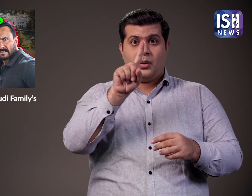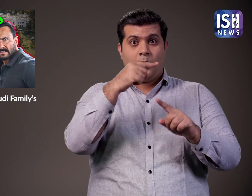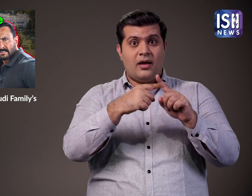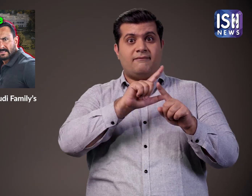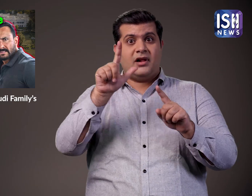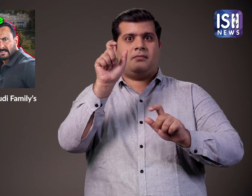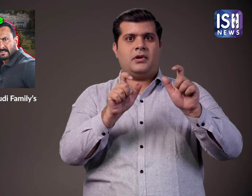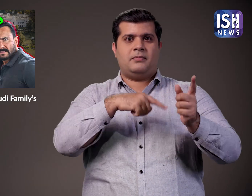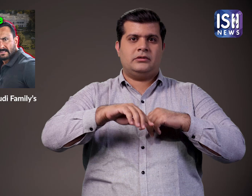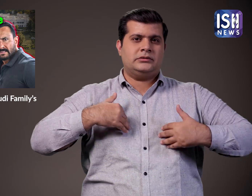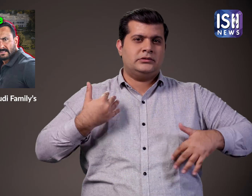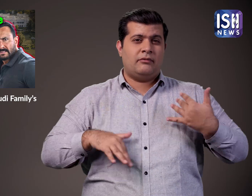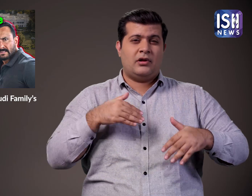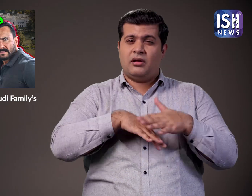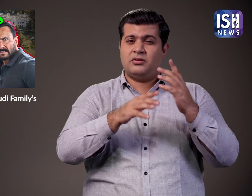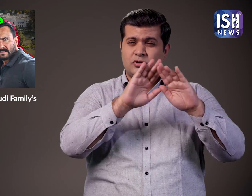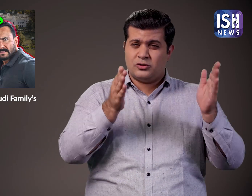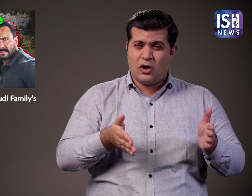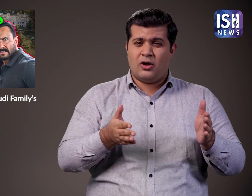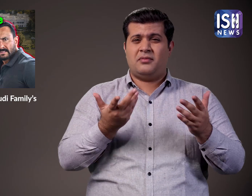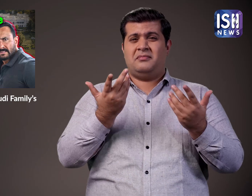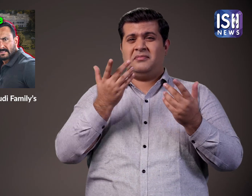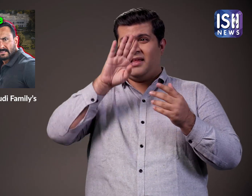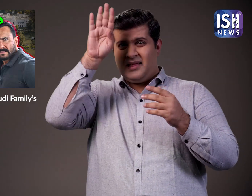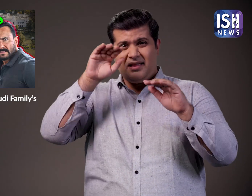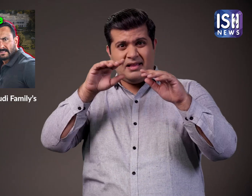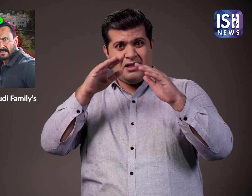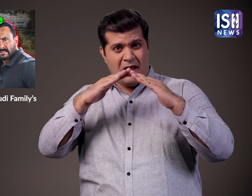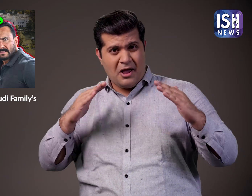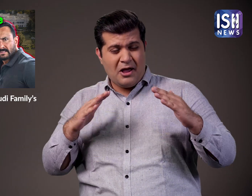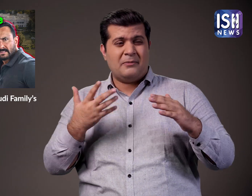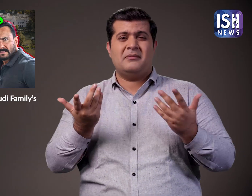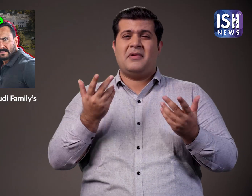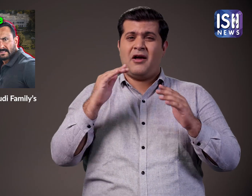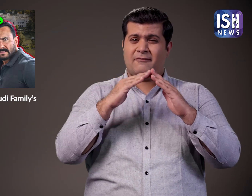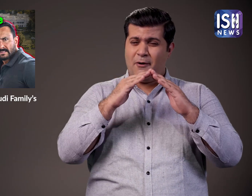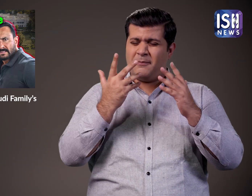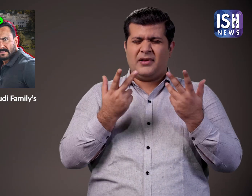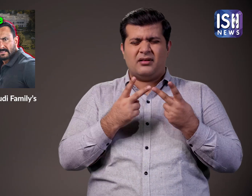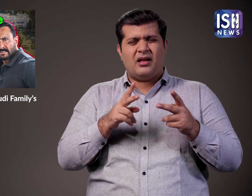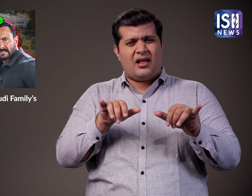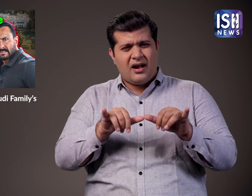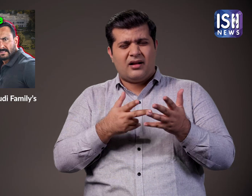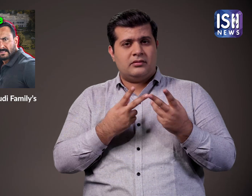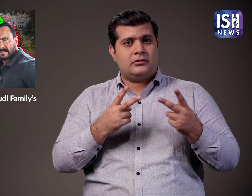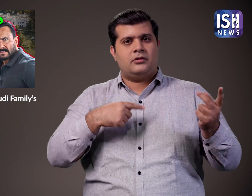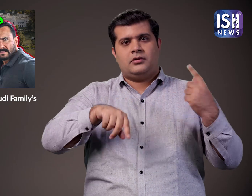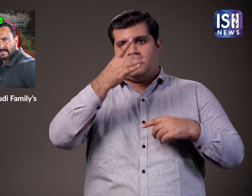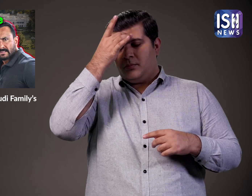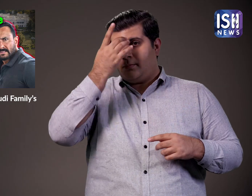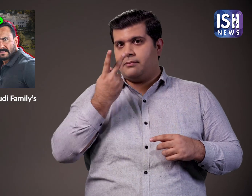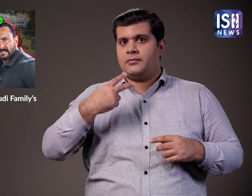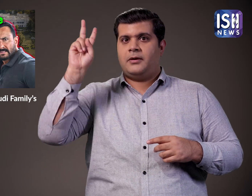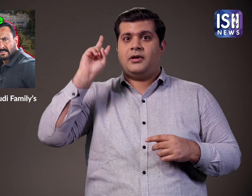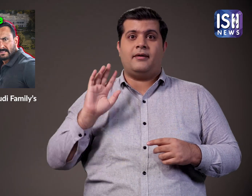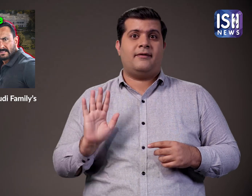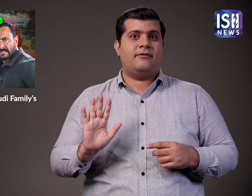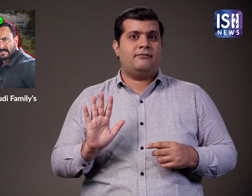1.5 lakh residents could suffer, including shops, residents, land owners, etc.